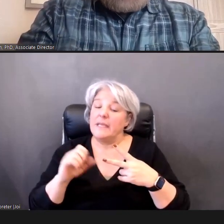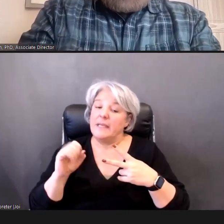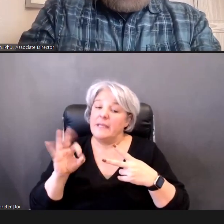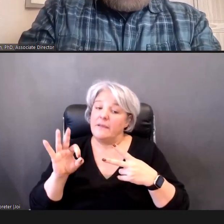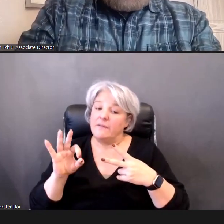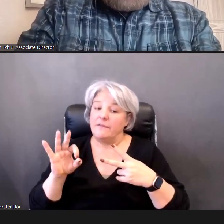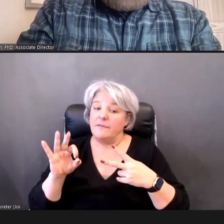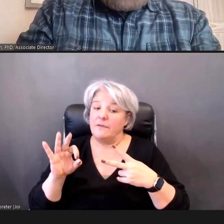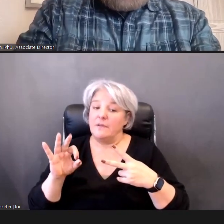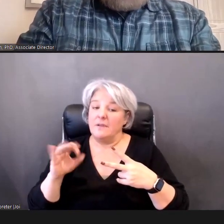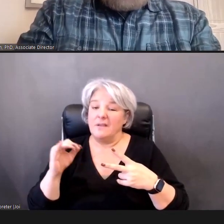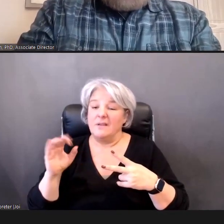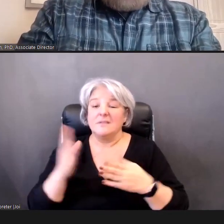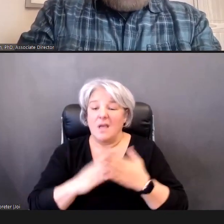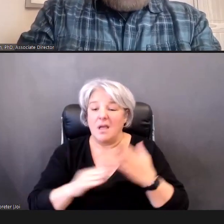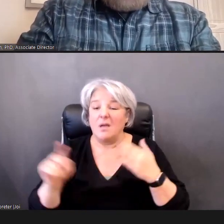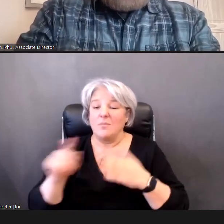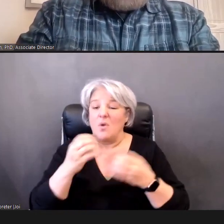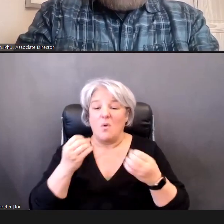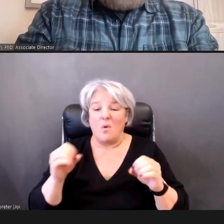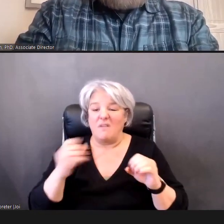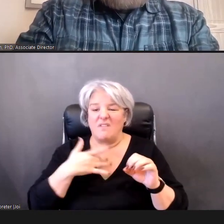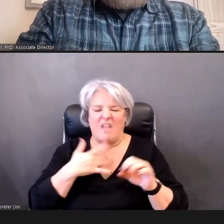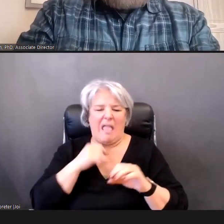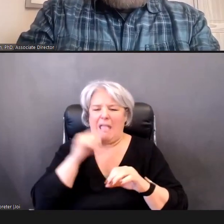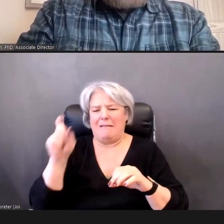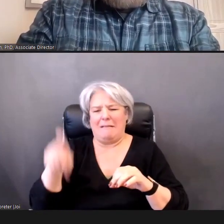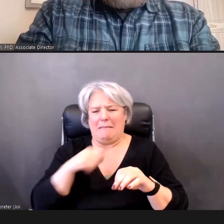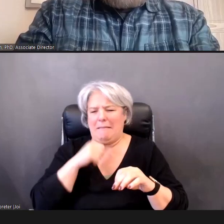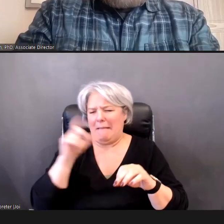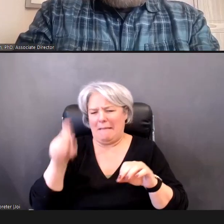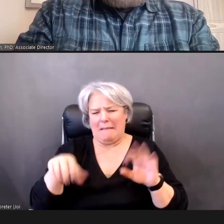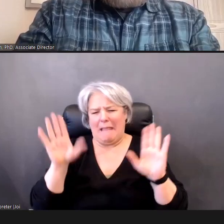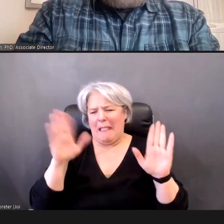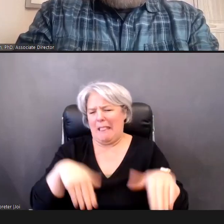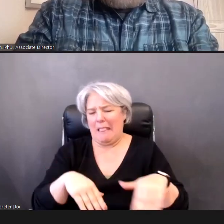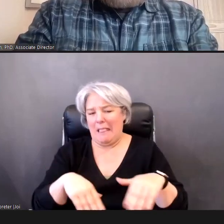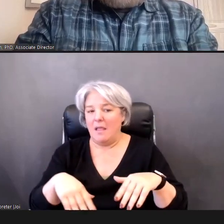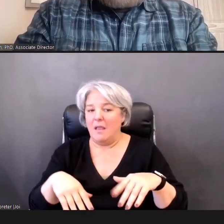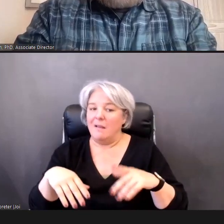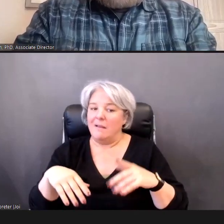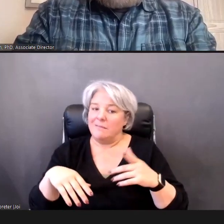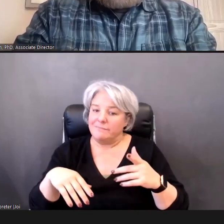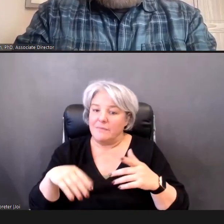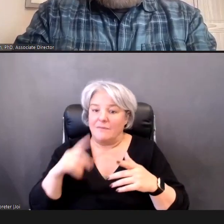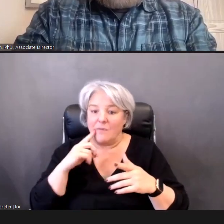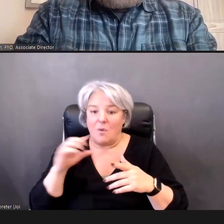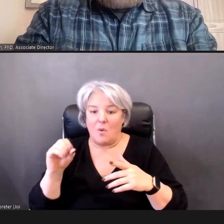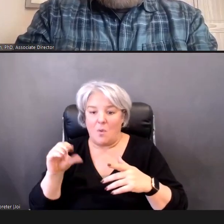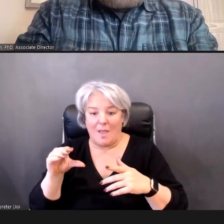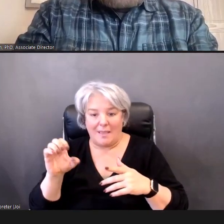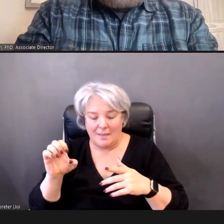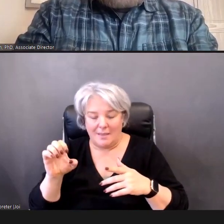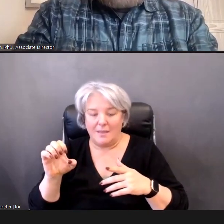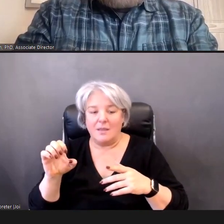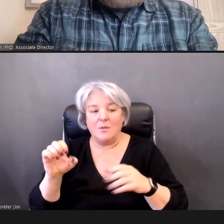need it mentality is is we don't need um